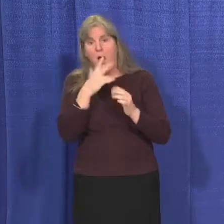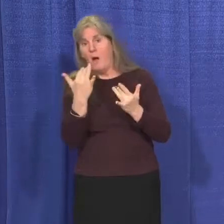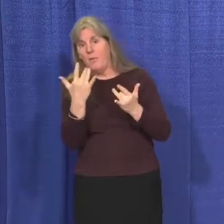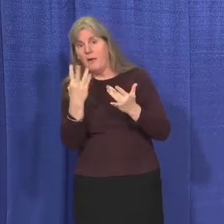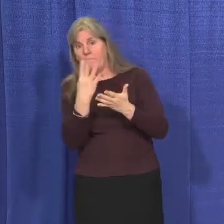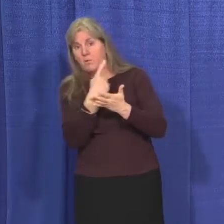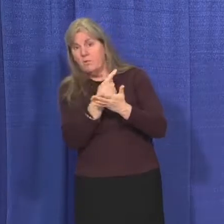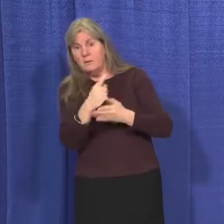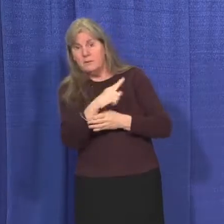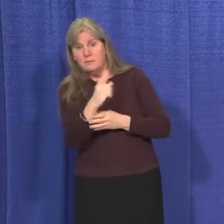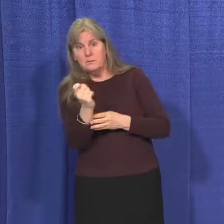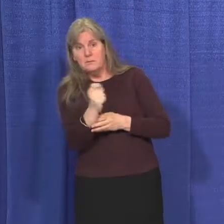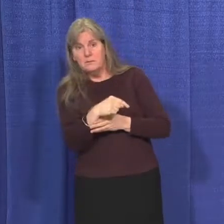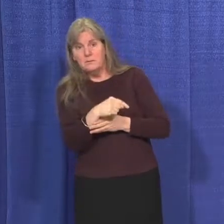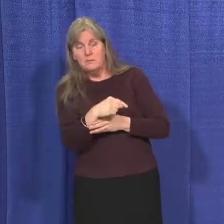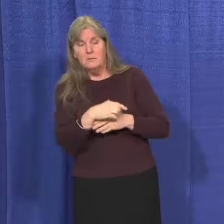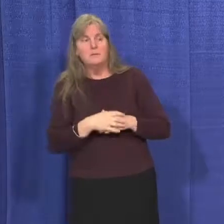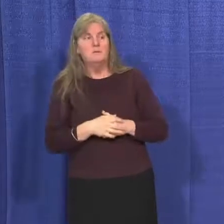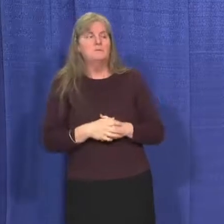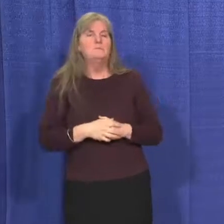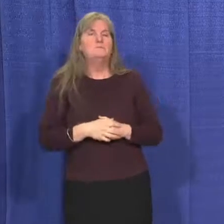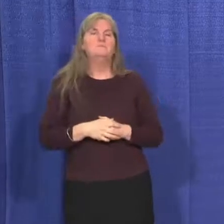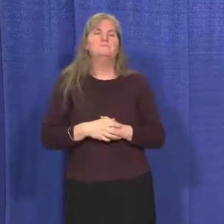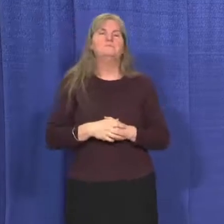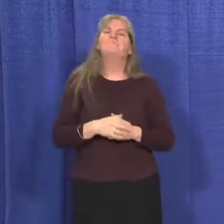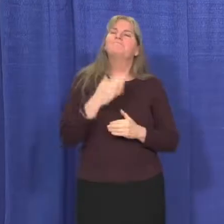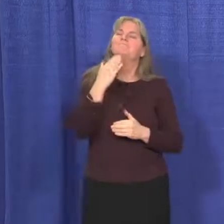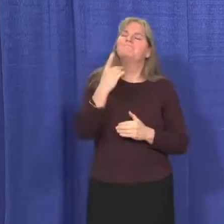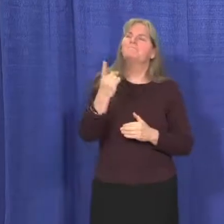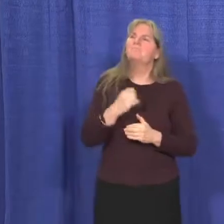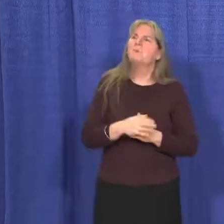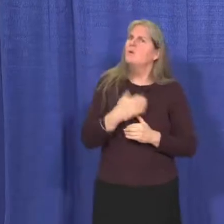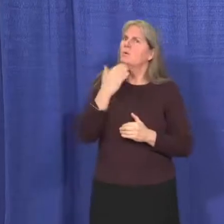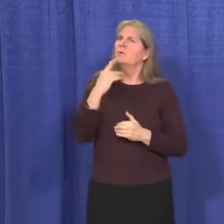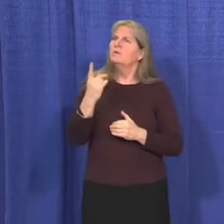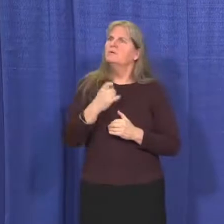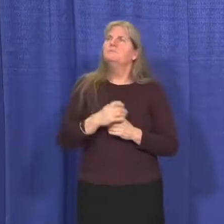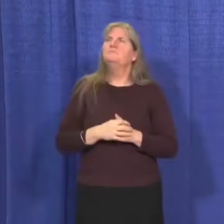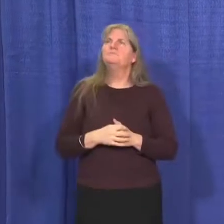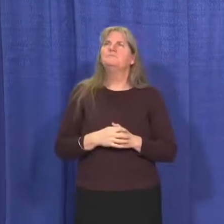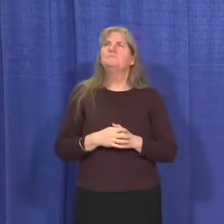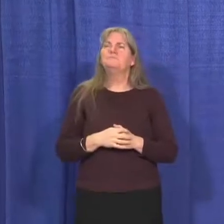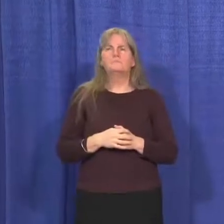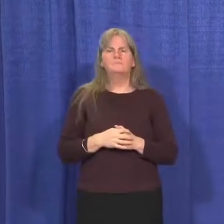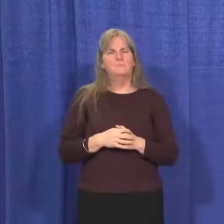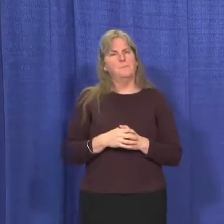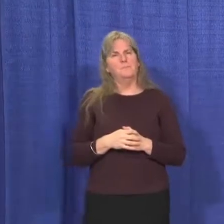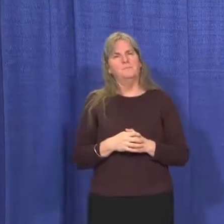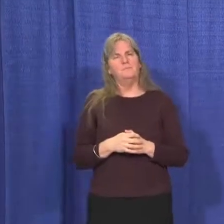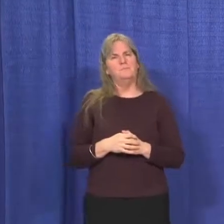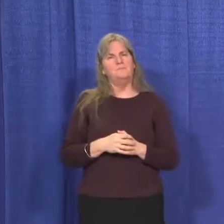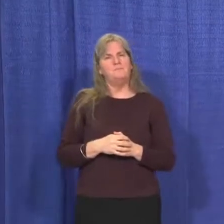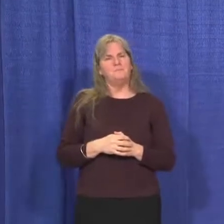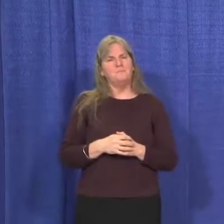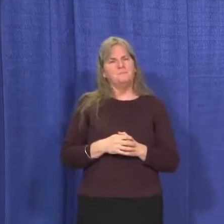If people don't wait the four weeks. Thank you, Philly. That is a great question.